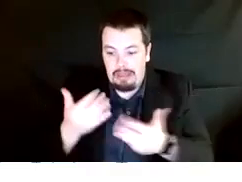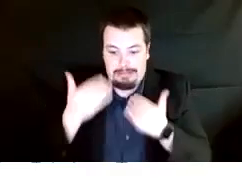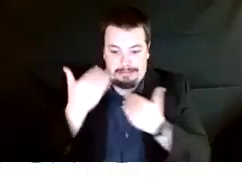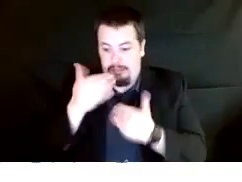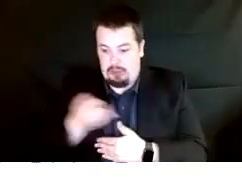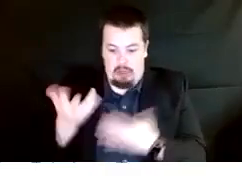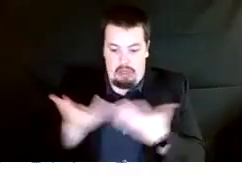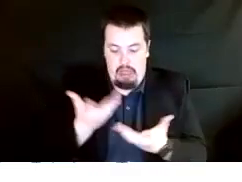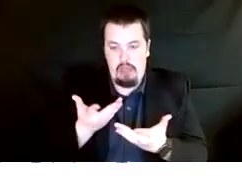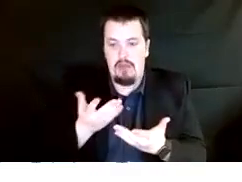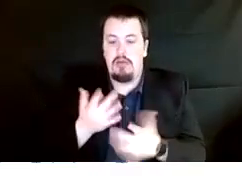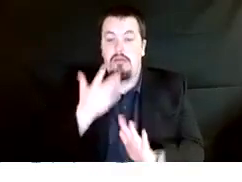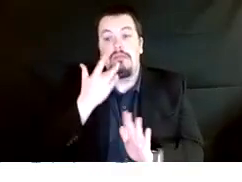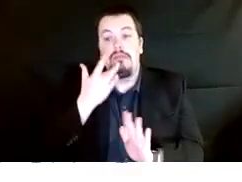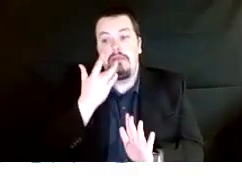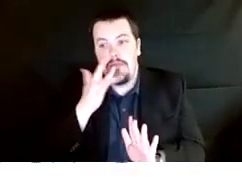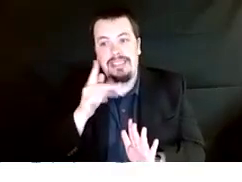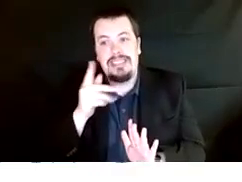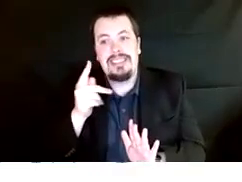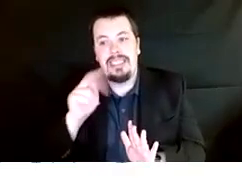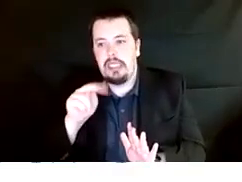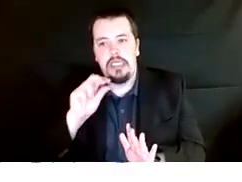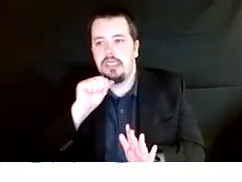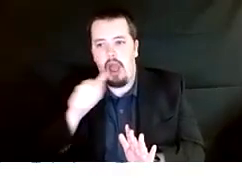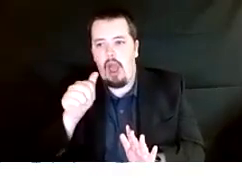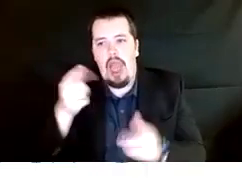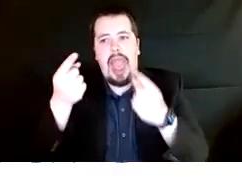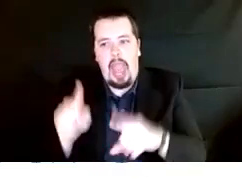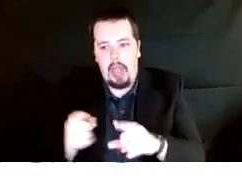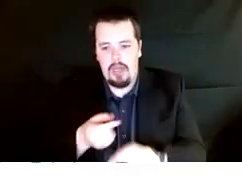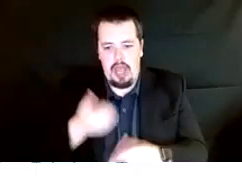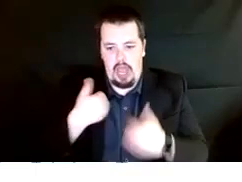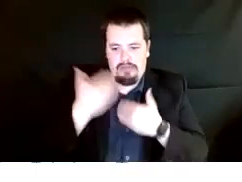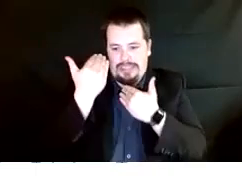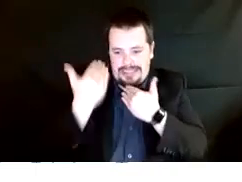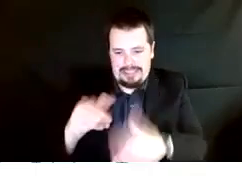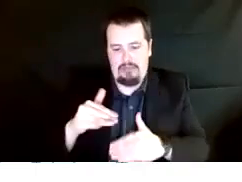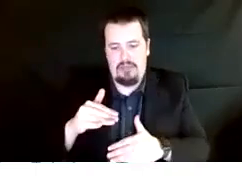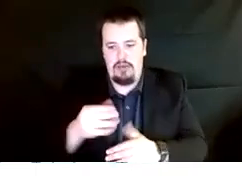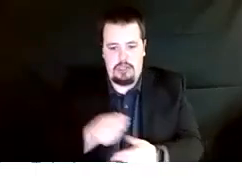Tennessee did not get to that point that ventilators were having to be rationed but we